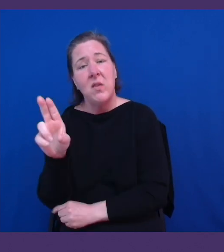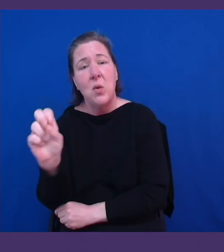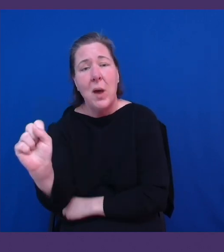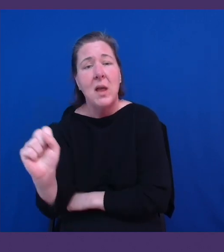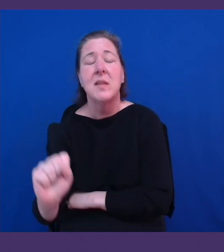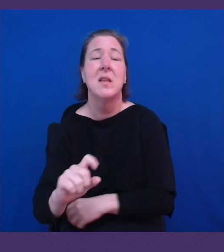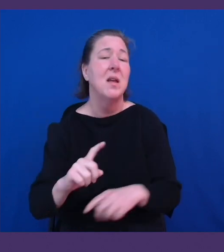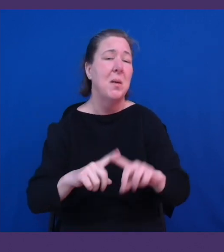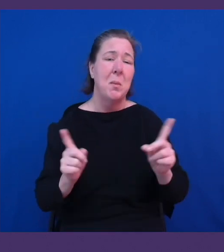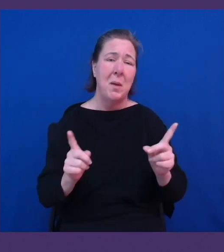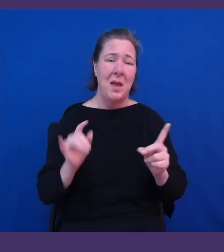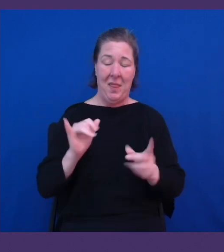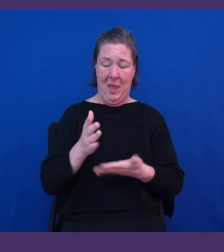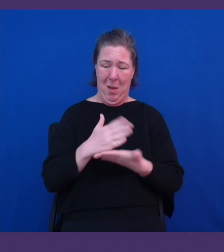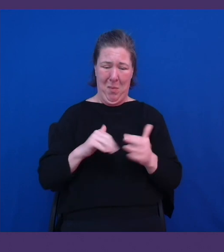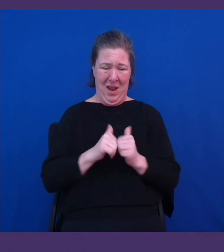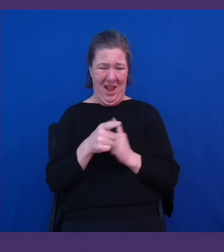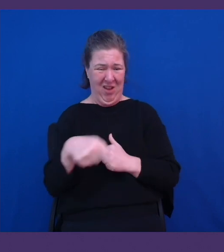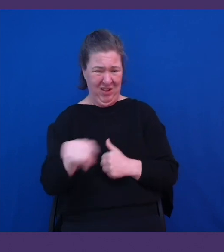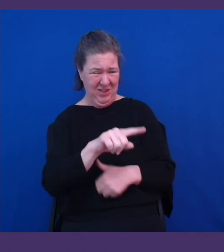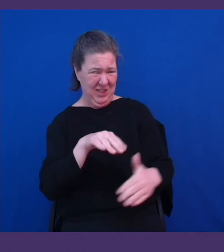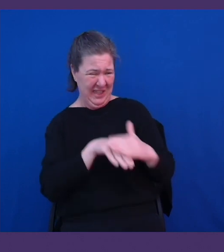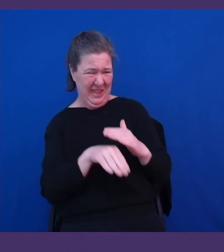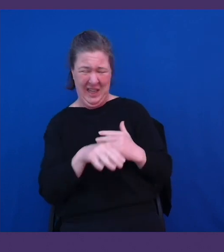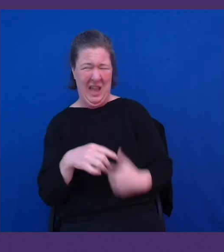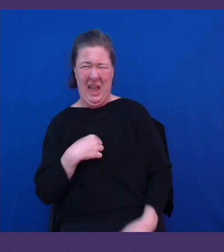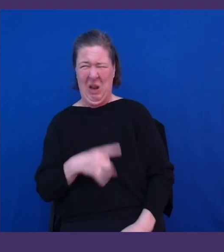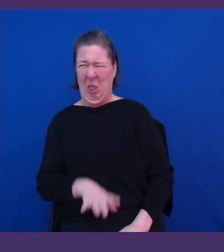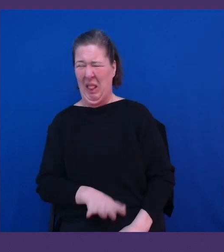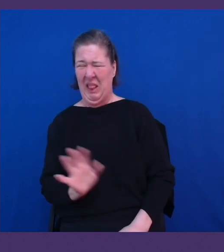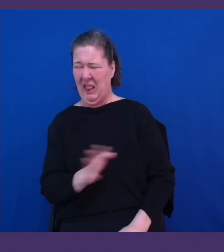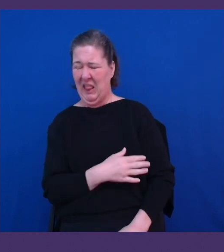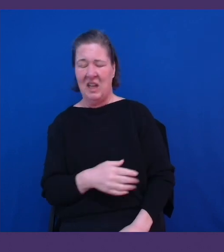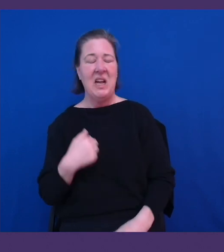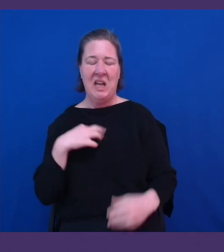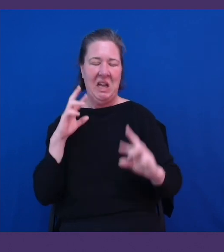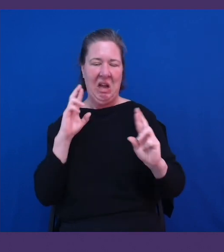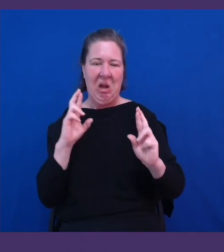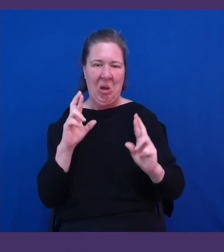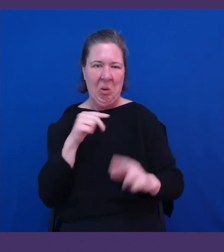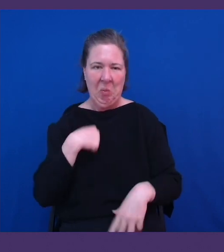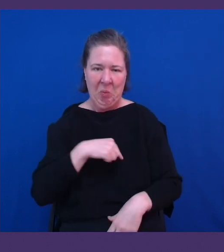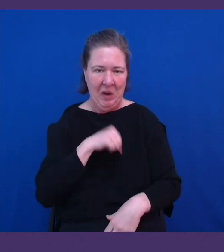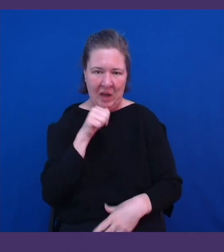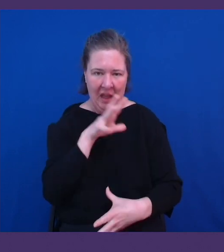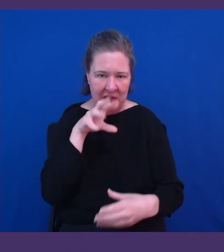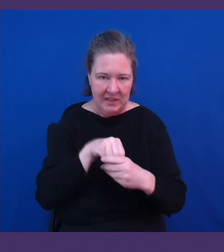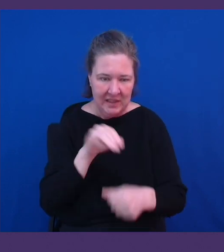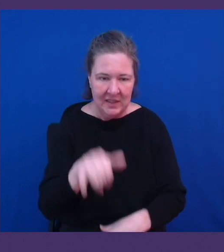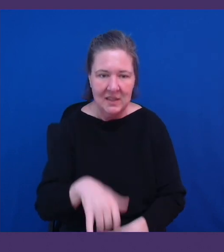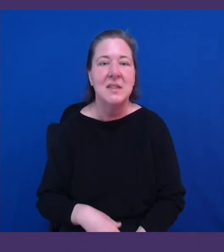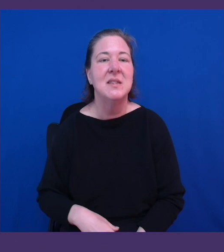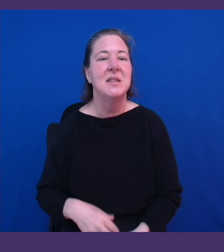of how you do accessibility is not to my liking, so I hope we won't end up in that corner. But let's see what happens.